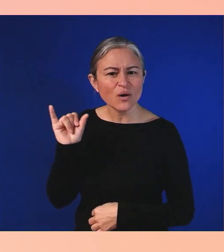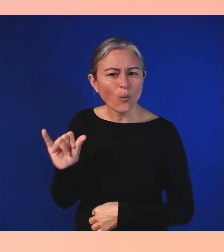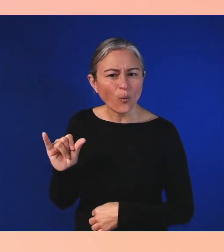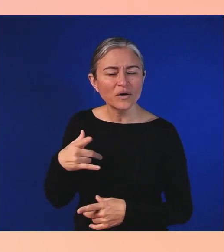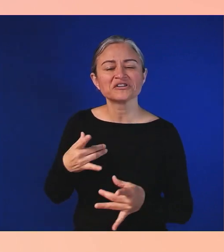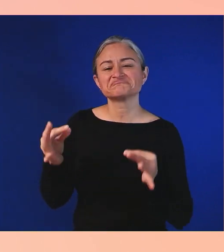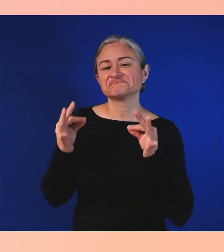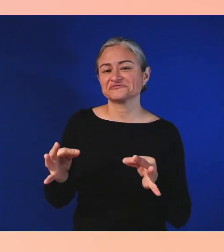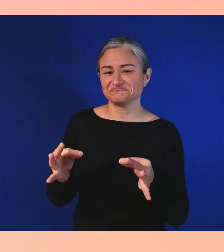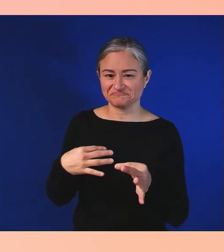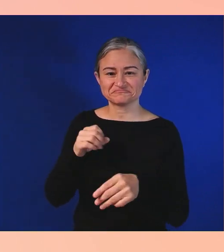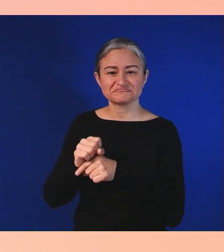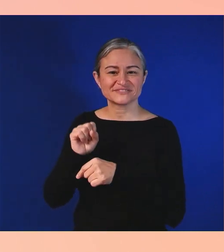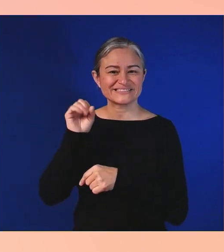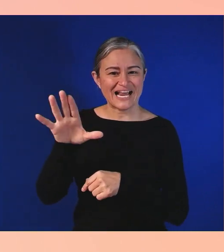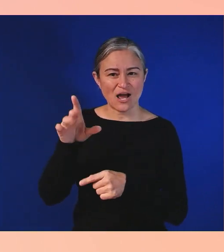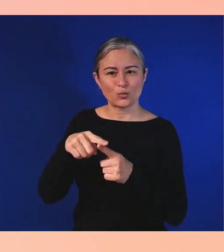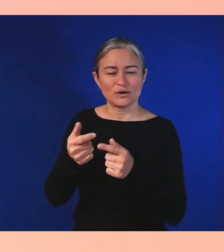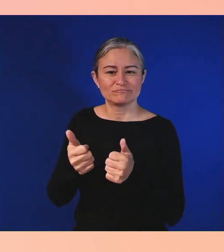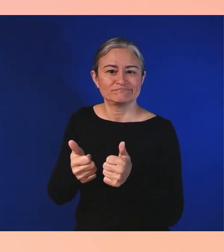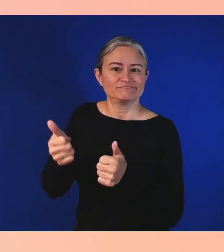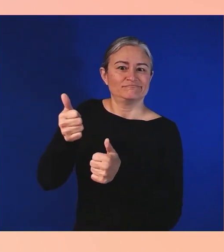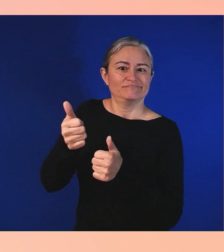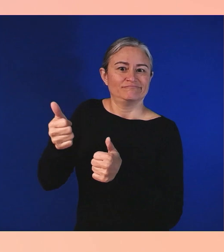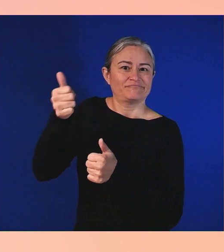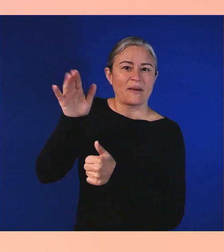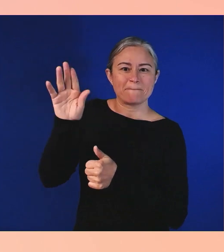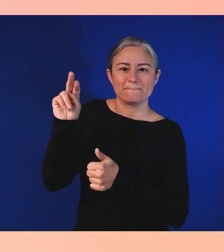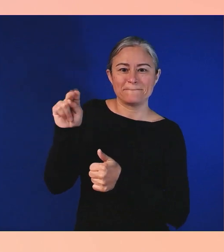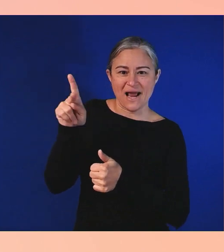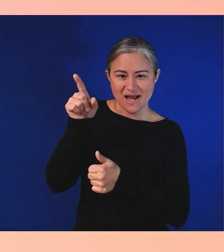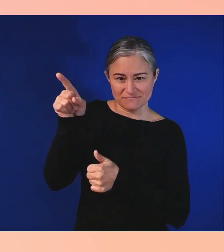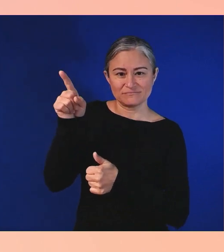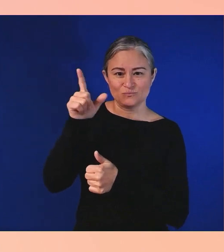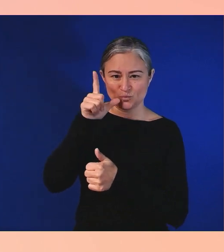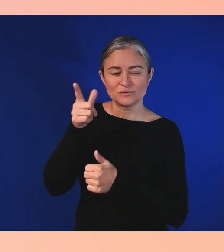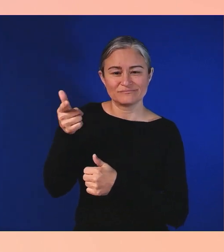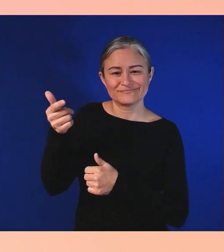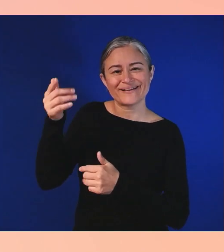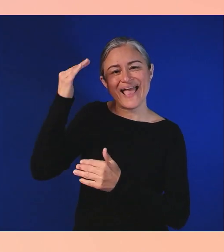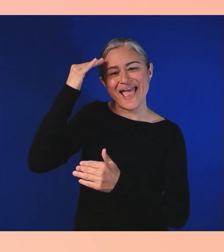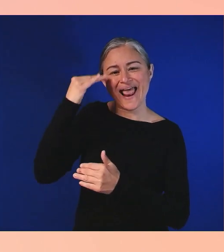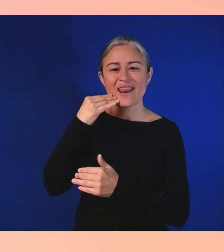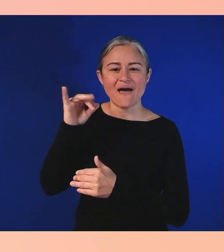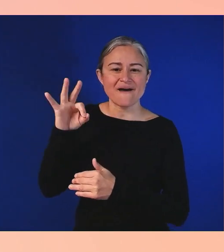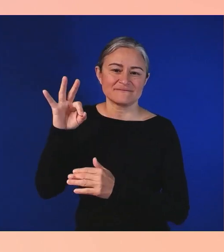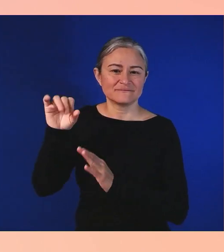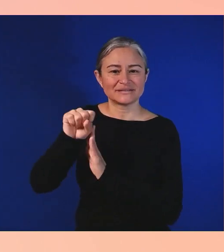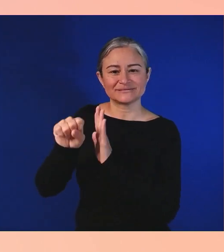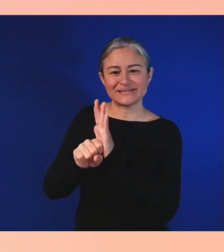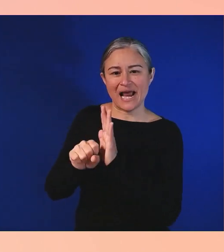Pondicherry Chief General Manager, Mr. Radha Krishna. Our CGM, was overwhelmed with